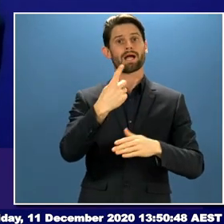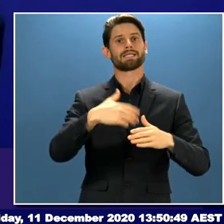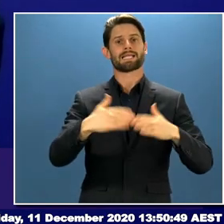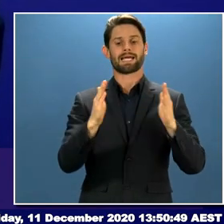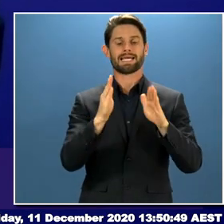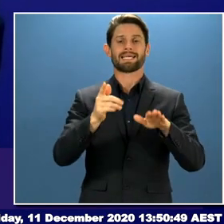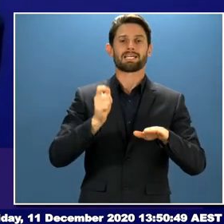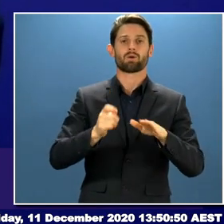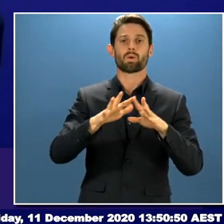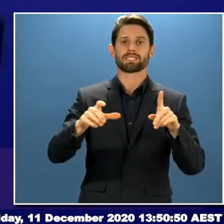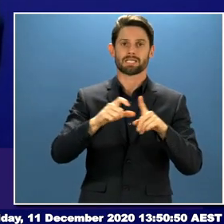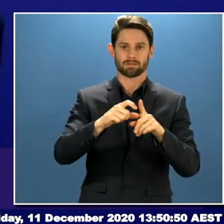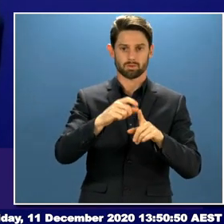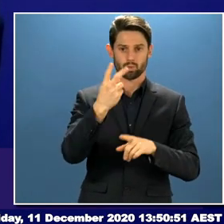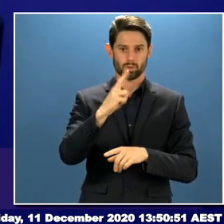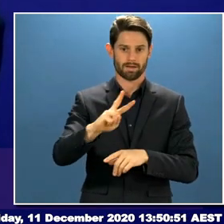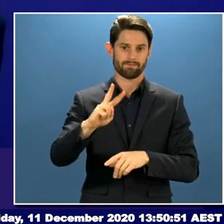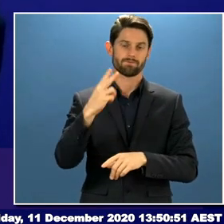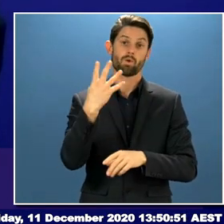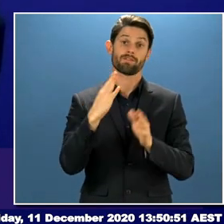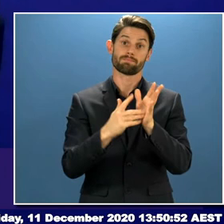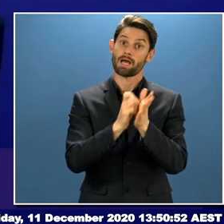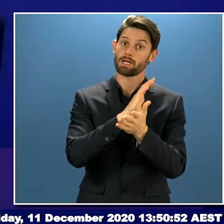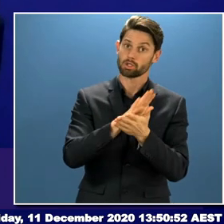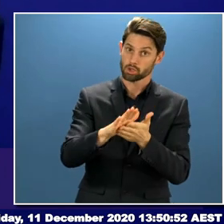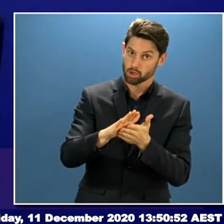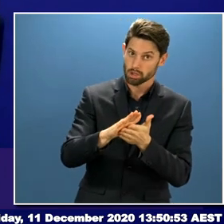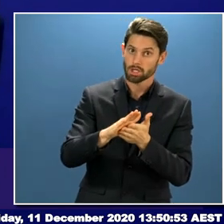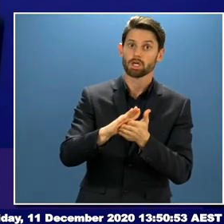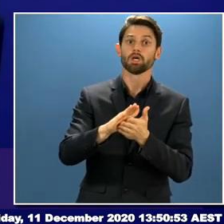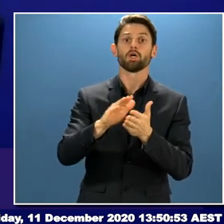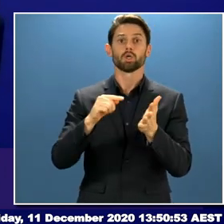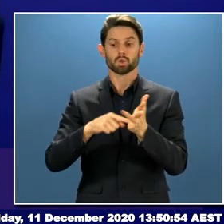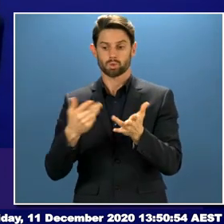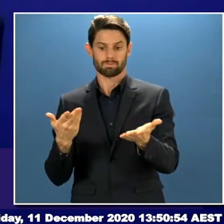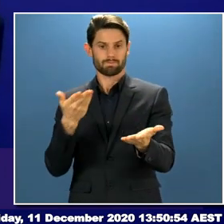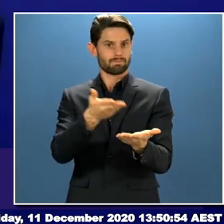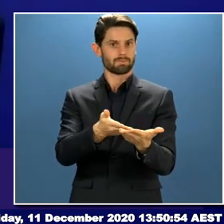24 March 2021 for the presentation of Counsel Assisting's oral submissions,